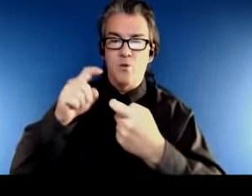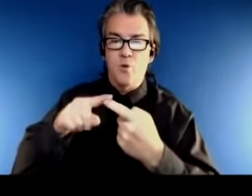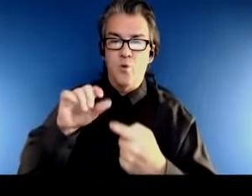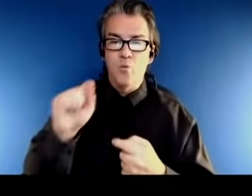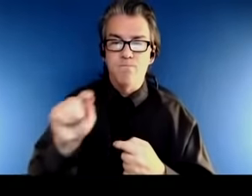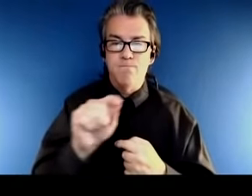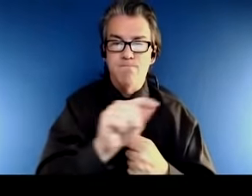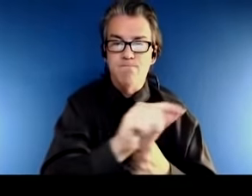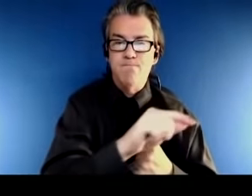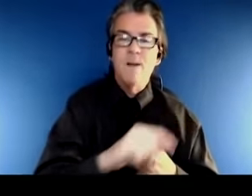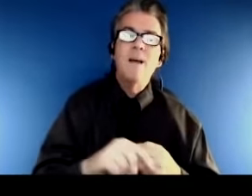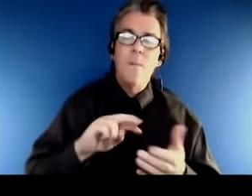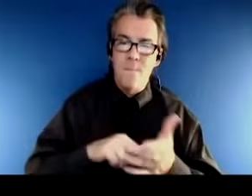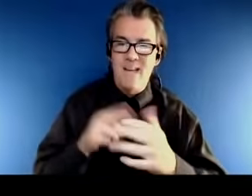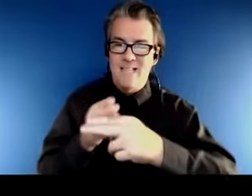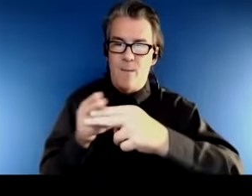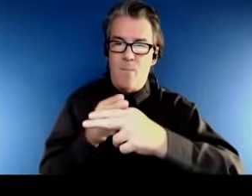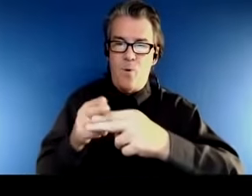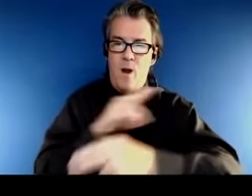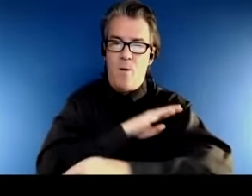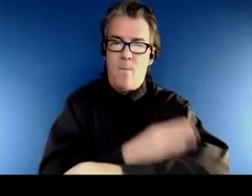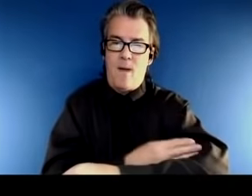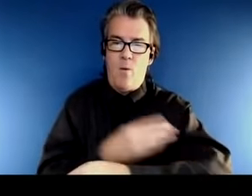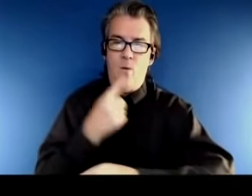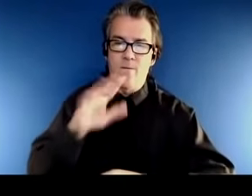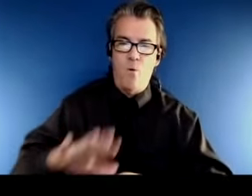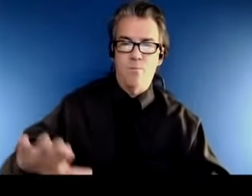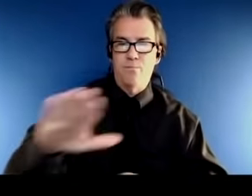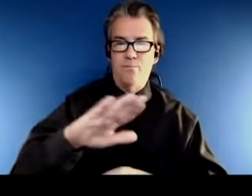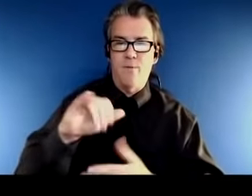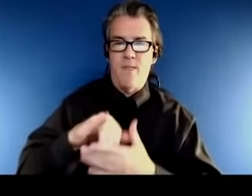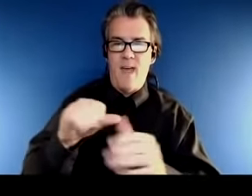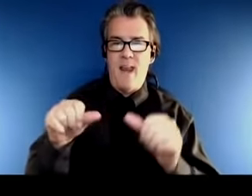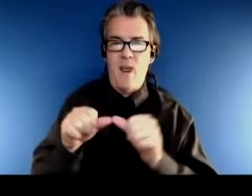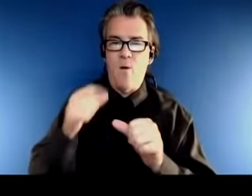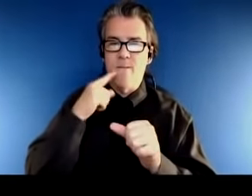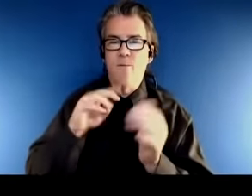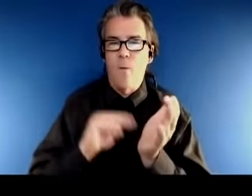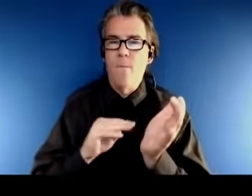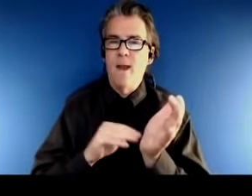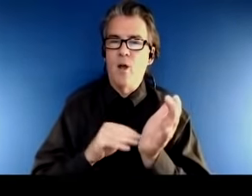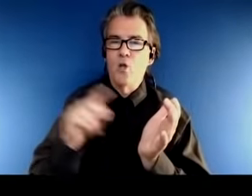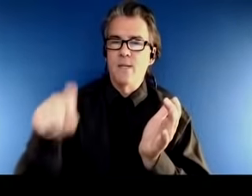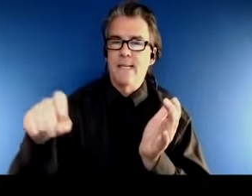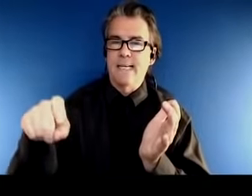We message to our agency partners. And then we come together, and we make the decision